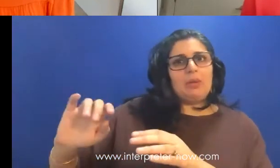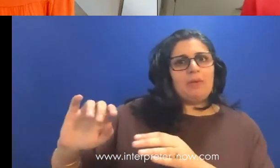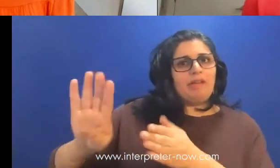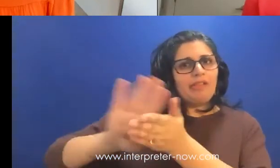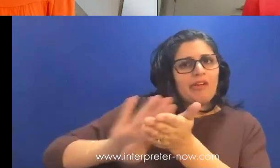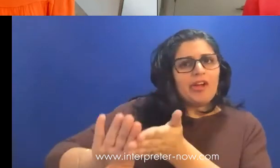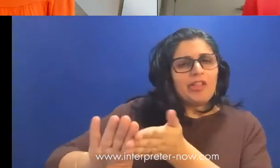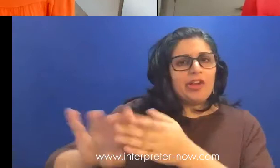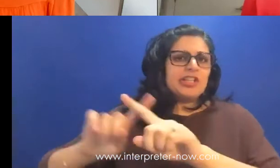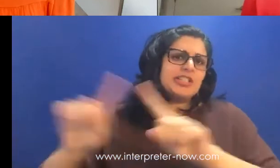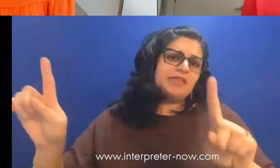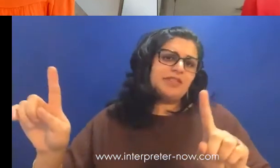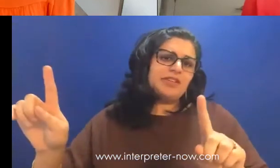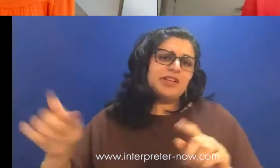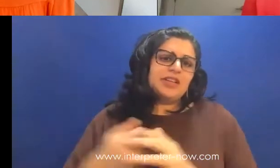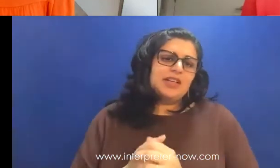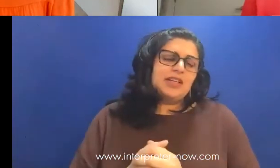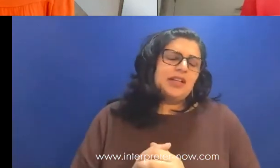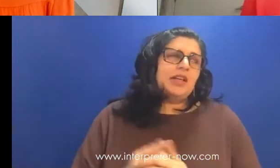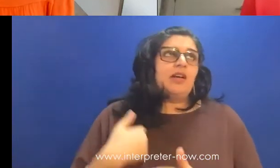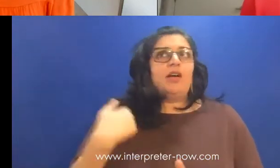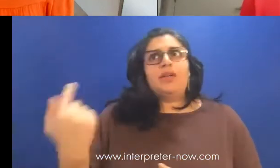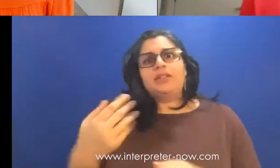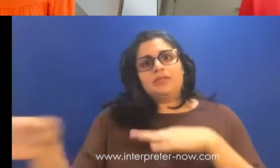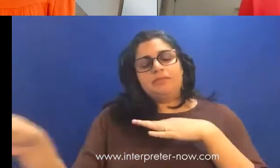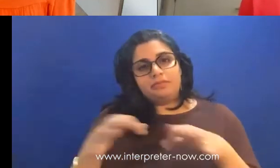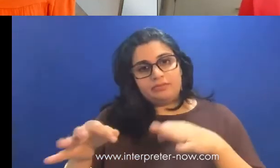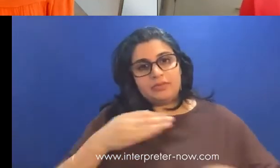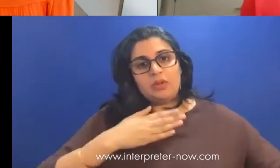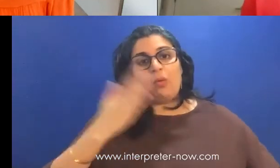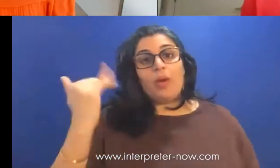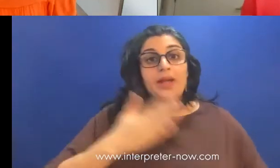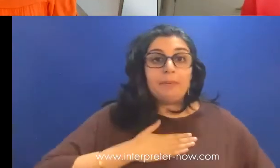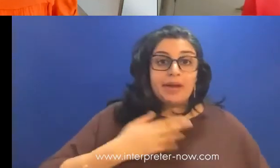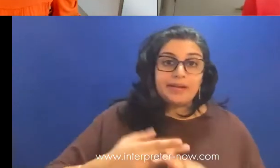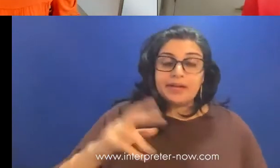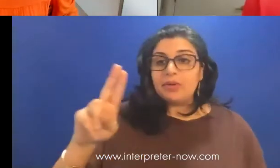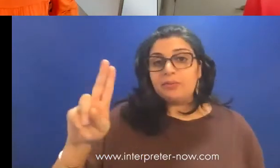go the extra mile to explain, you know, why my name is Ruchika, what it means, what's